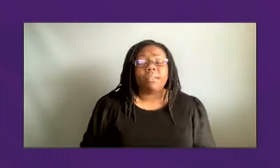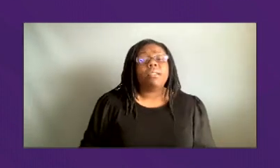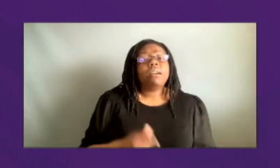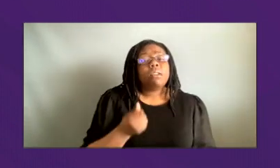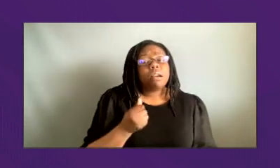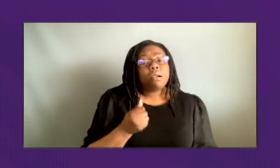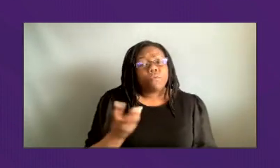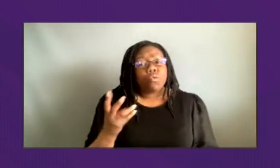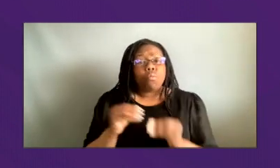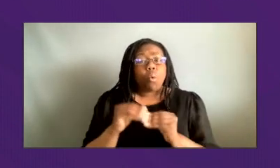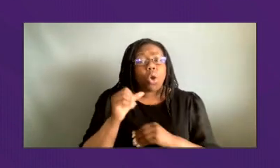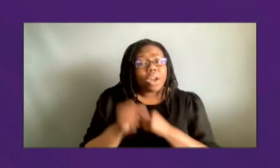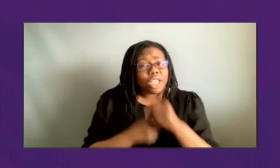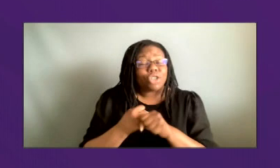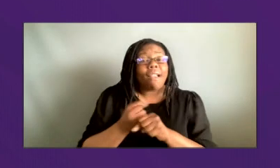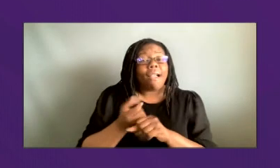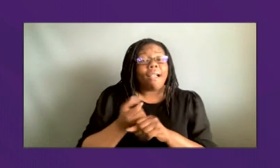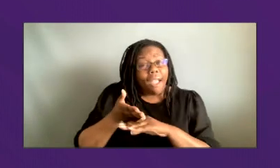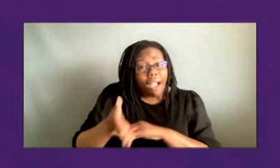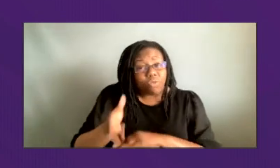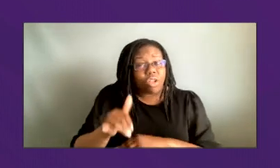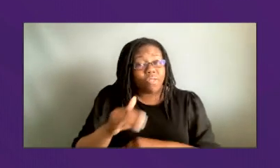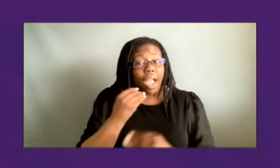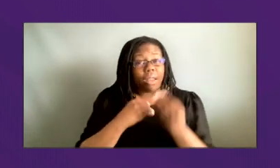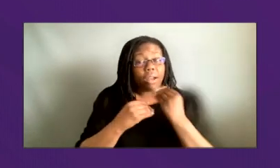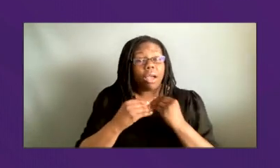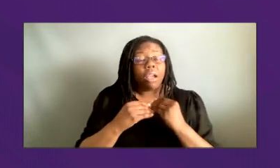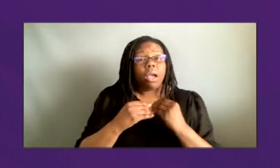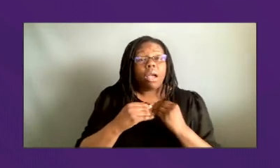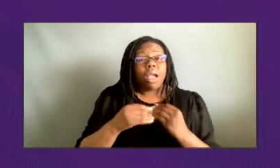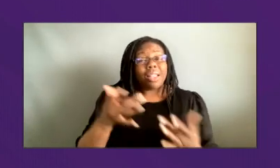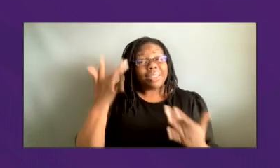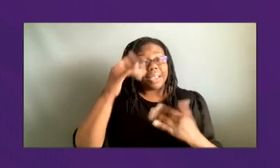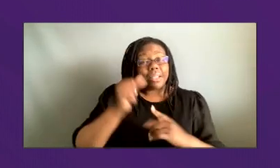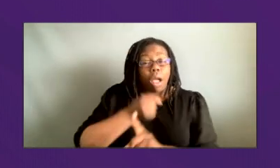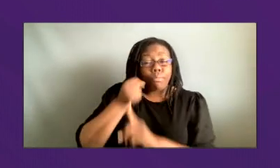another wave of diseases killed 50% of the remaining Wampanoag population.